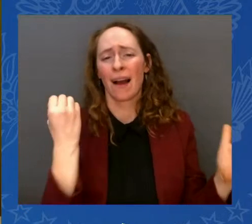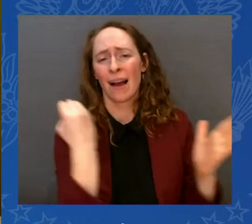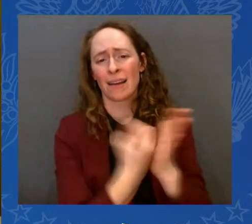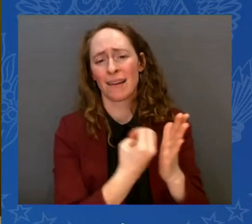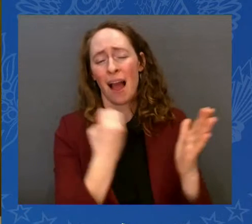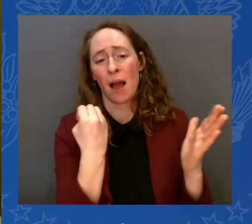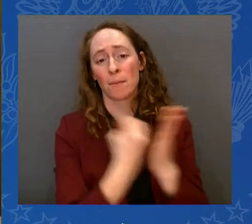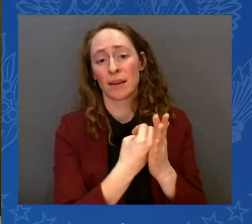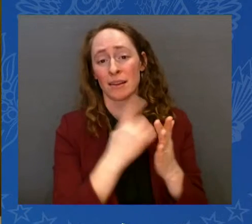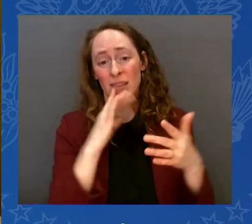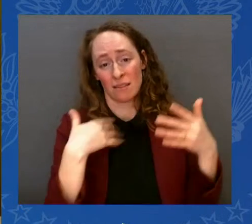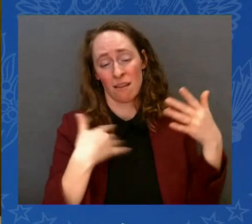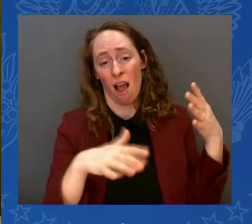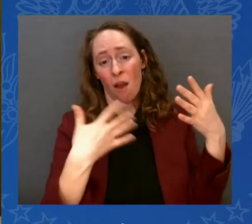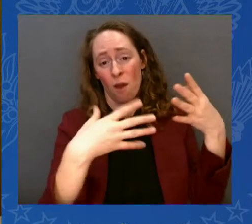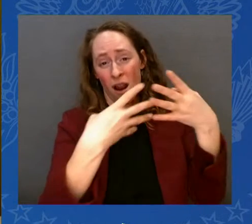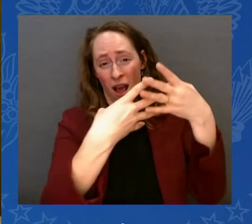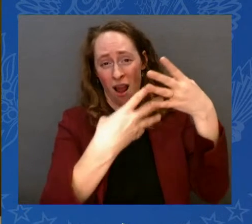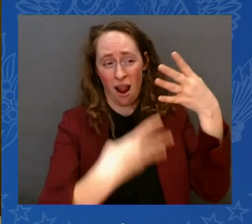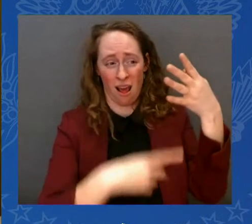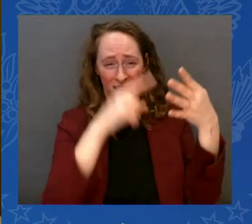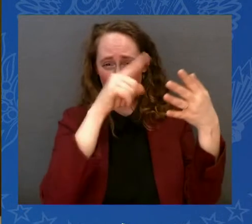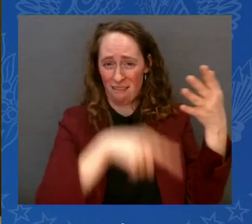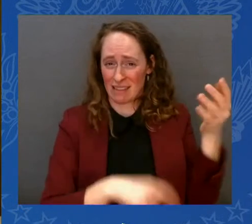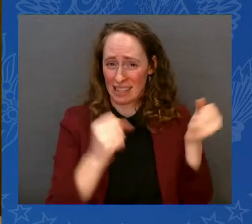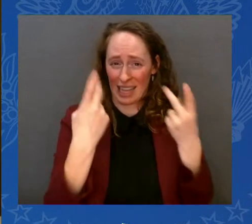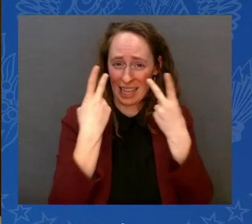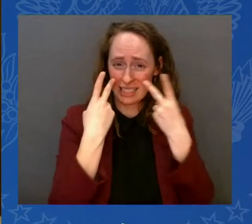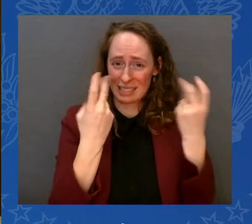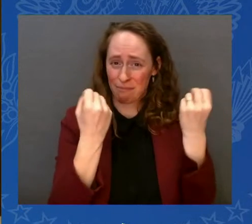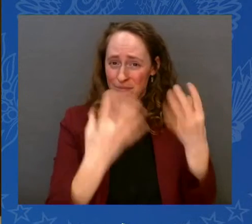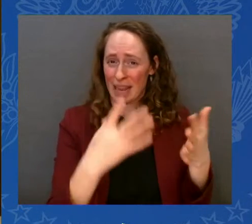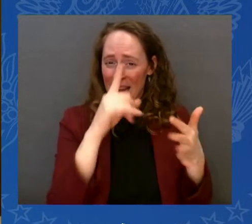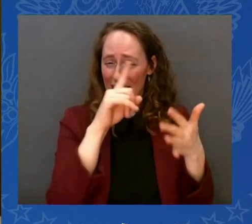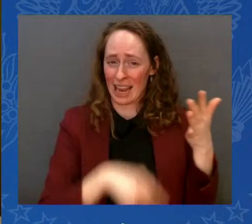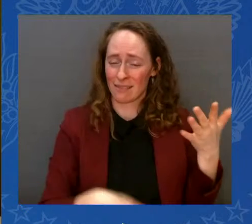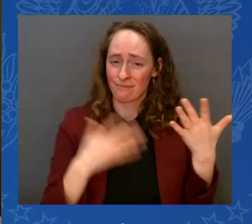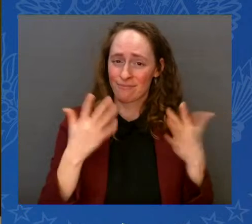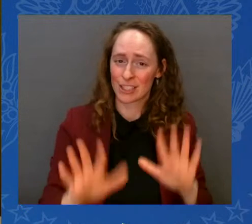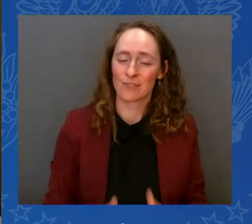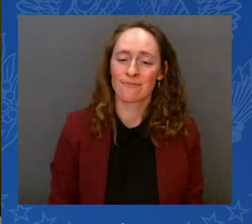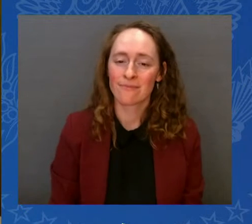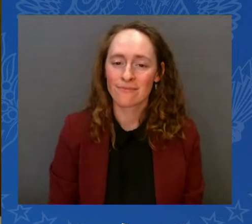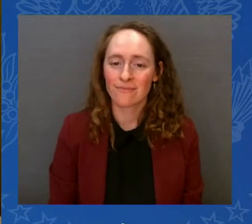to do this year is disprove that this is -- we're just a broken system, that we're divided,